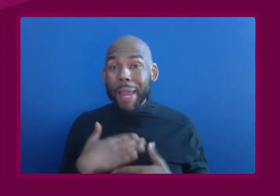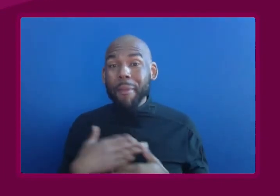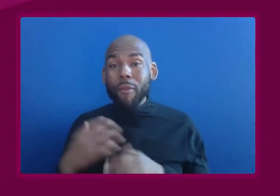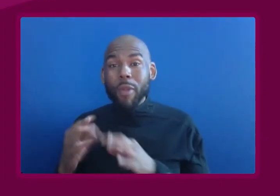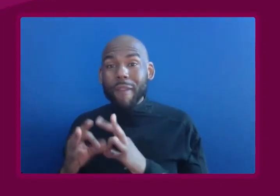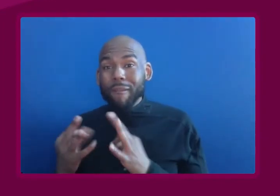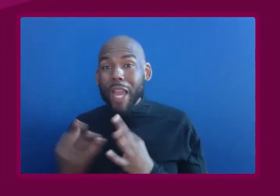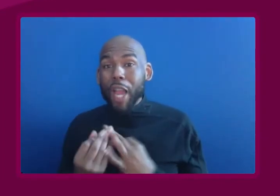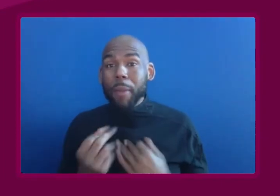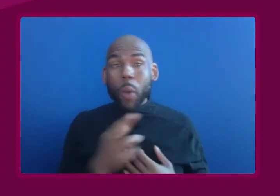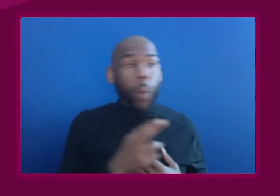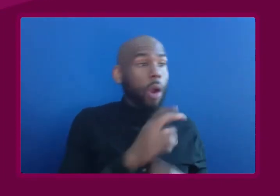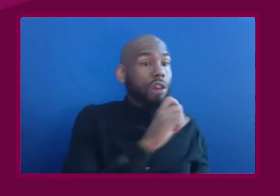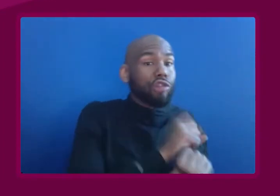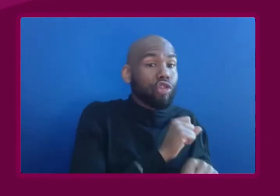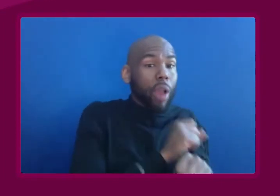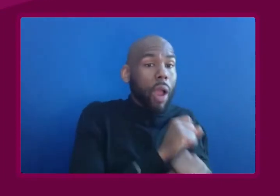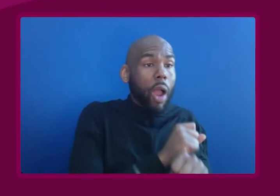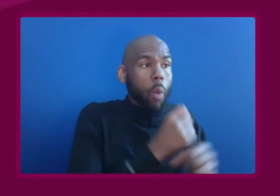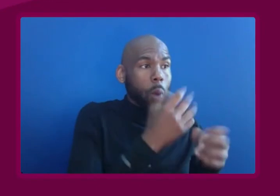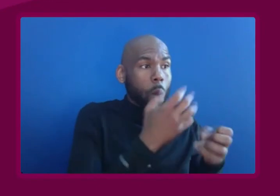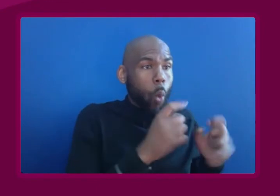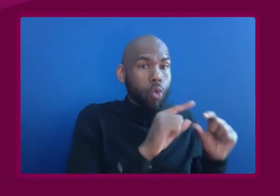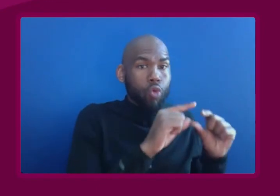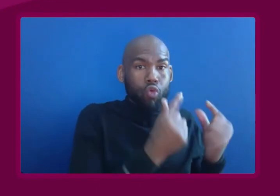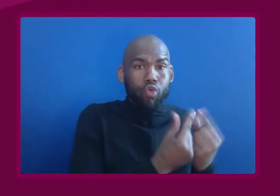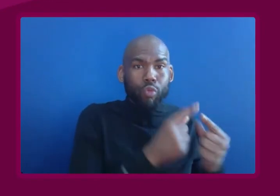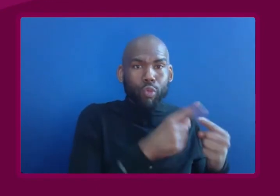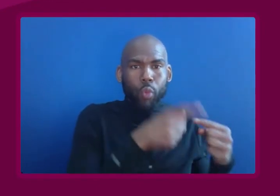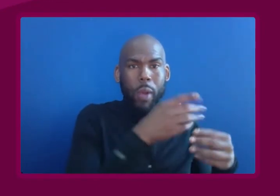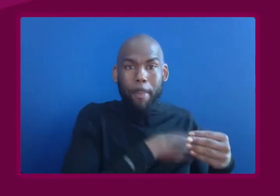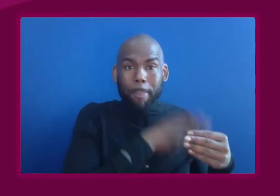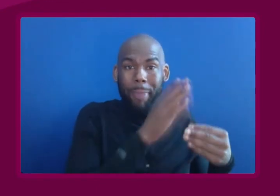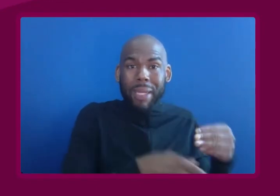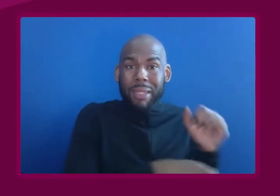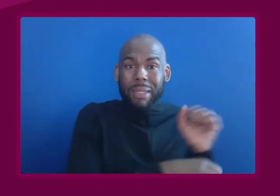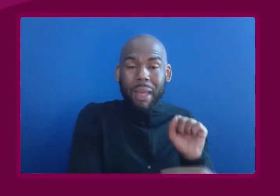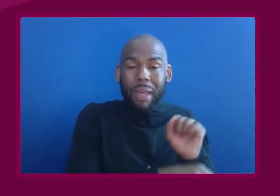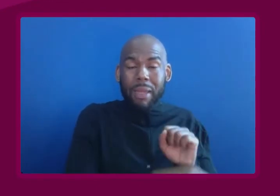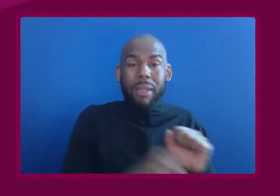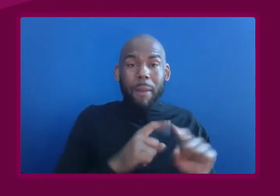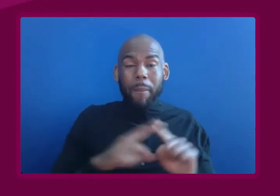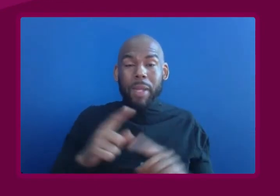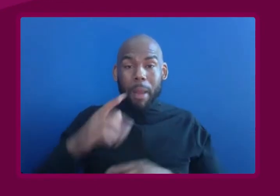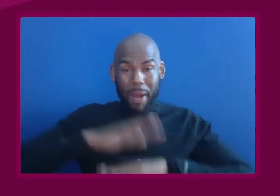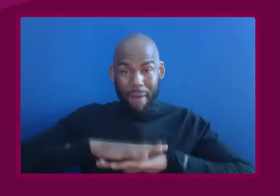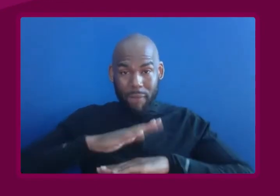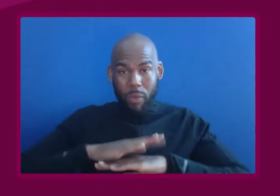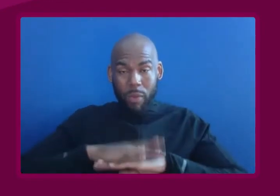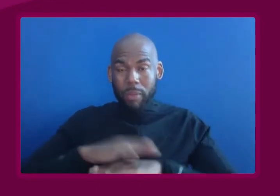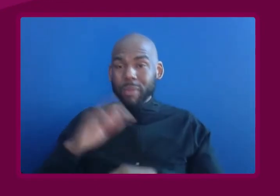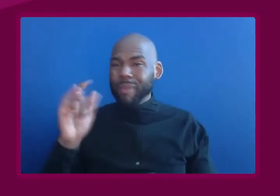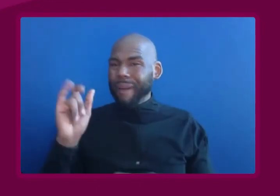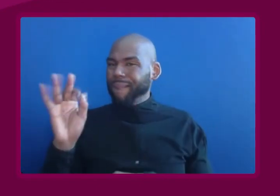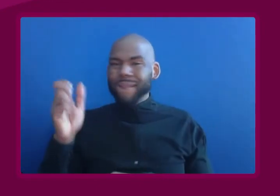trying to get something done, if the platforms, applications, services are not accessible